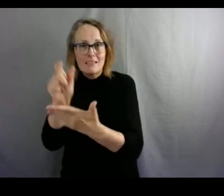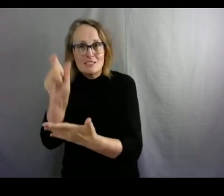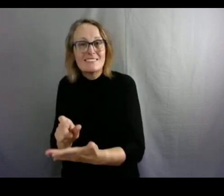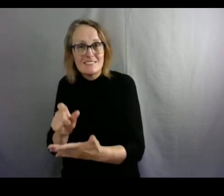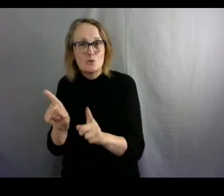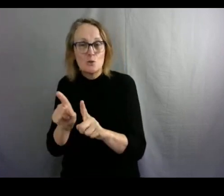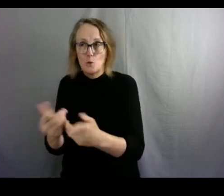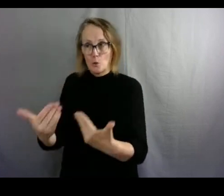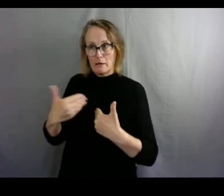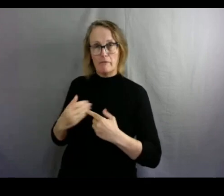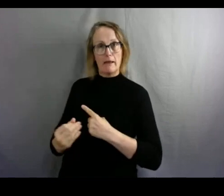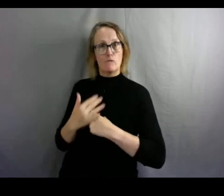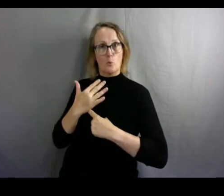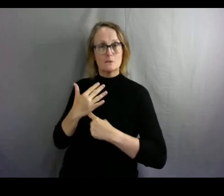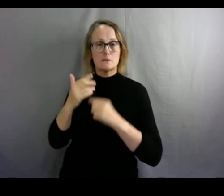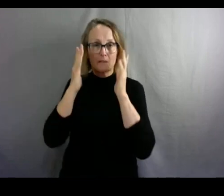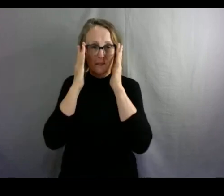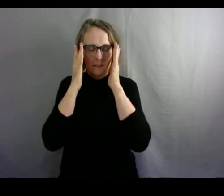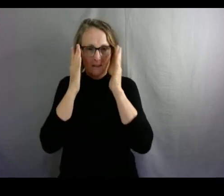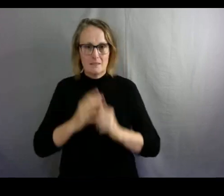and it moving far away from Pissarro, for example.